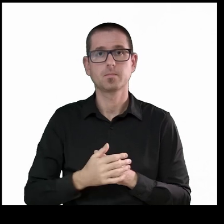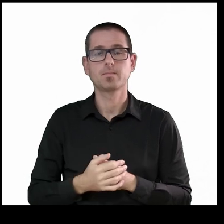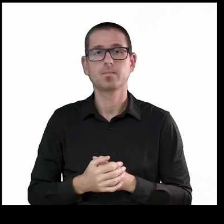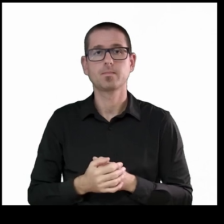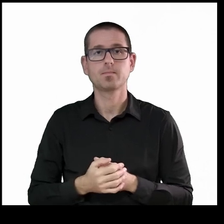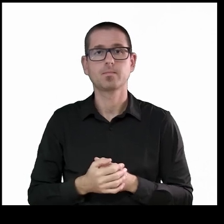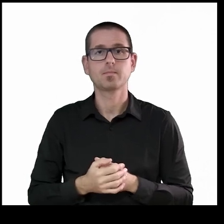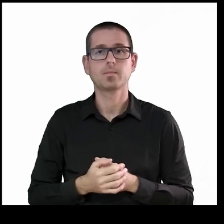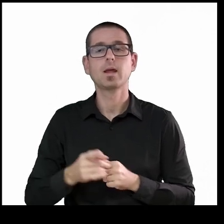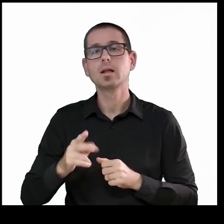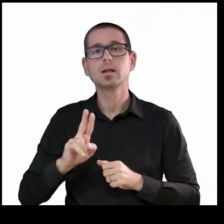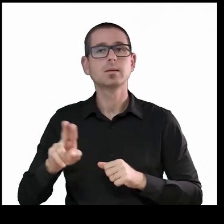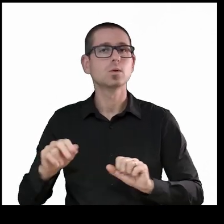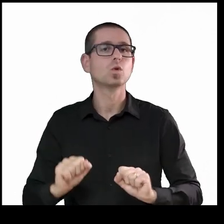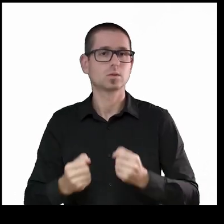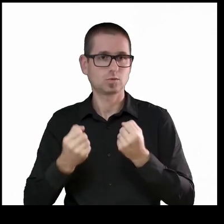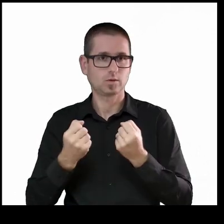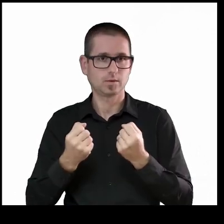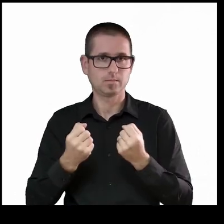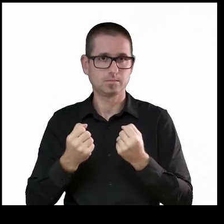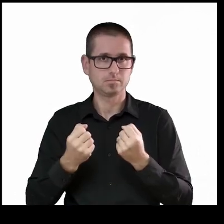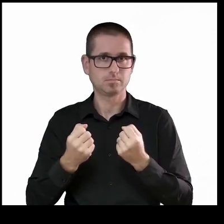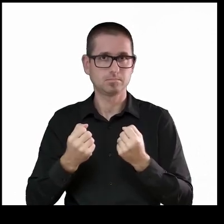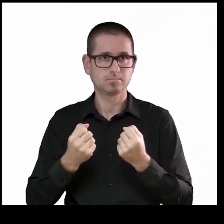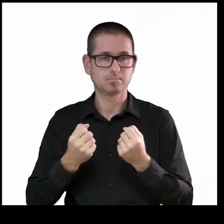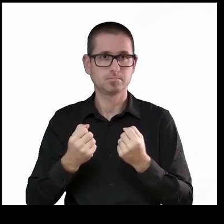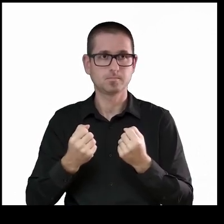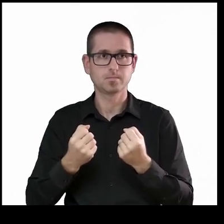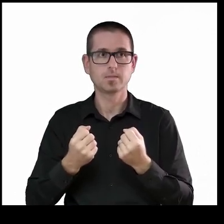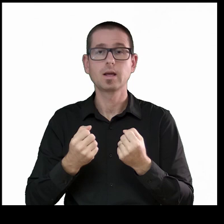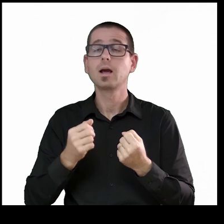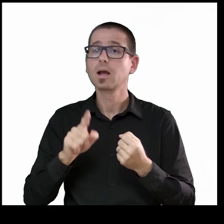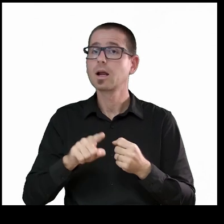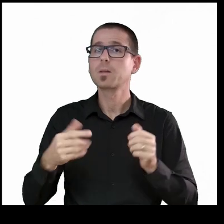to be now in trouble, which need